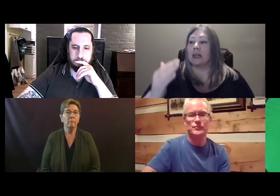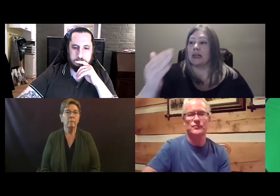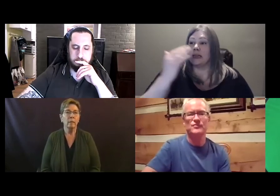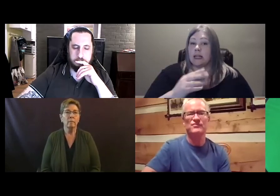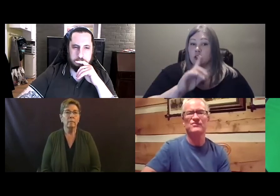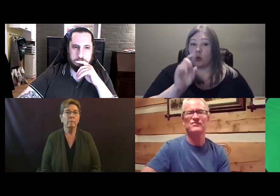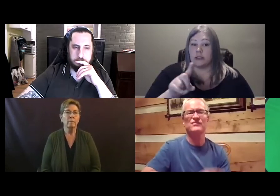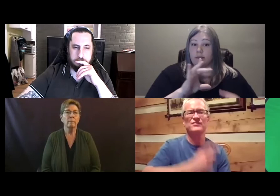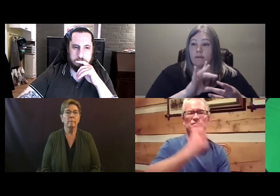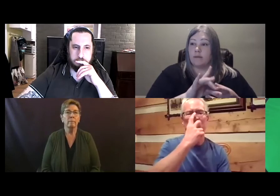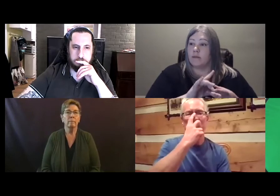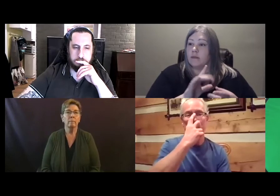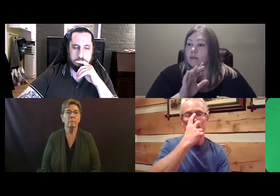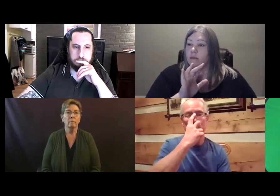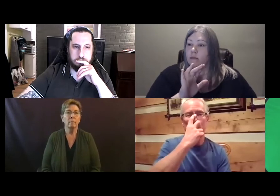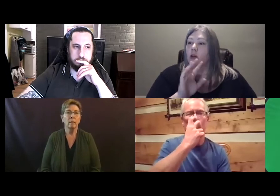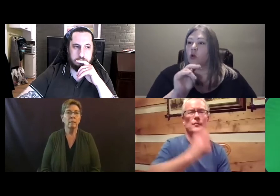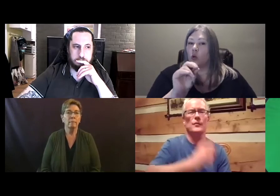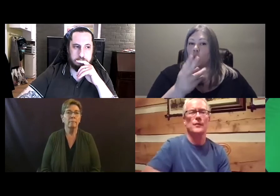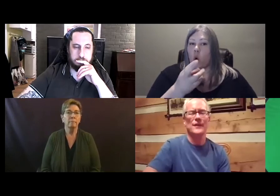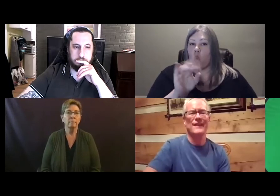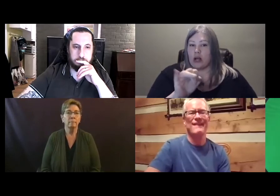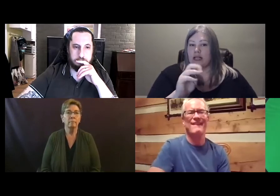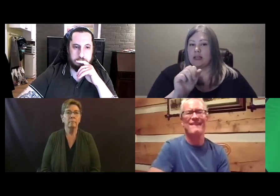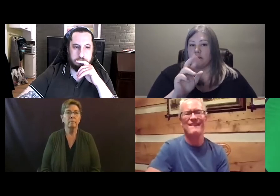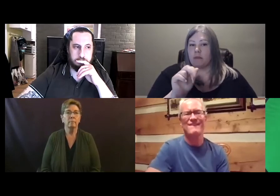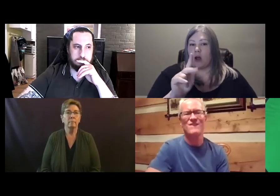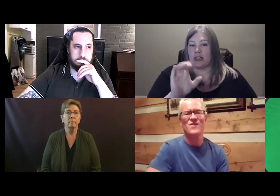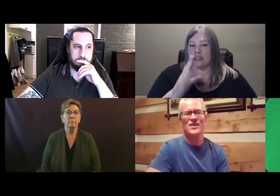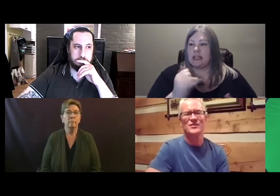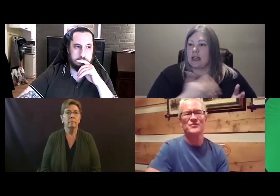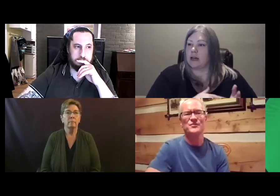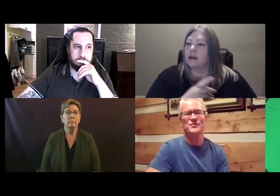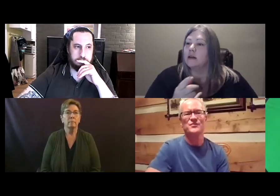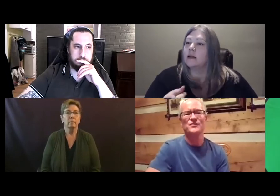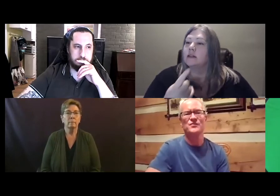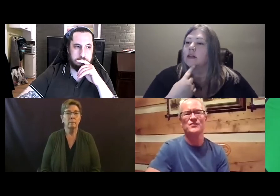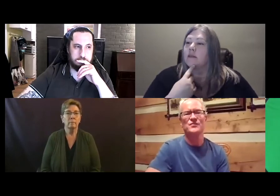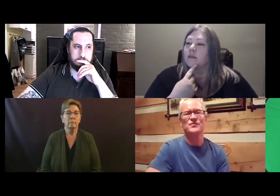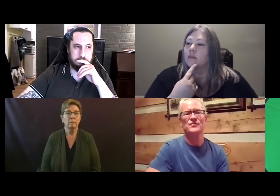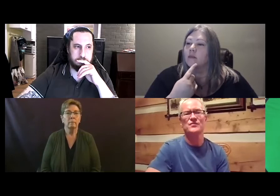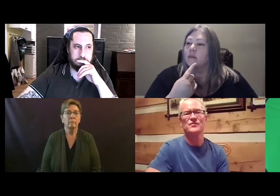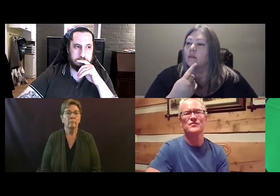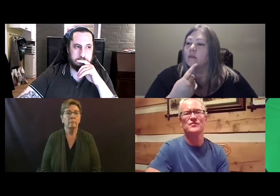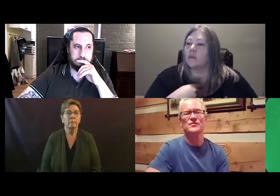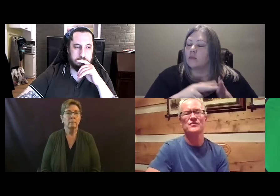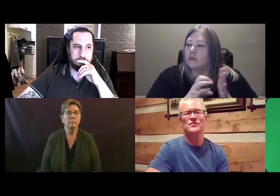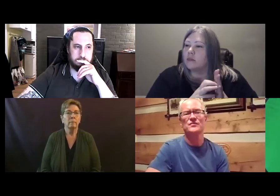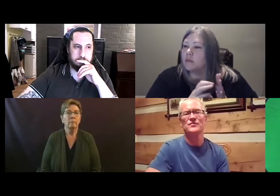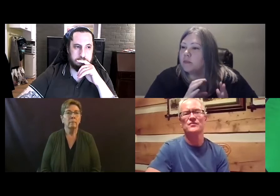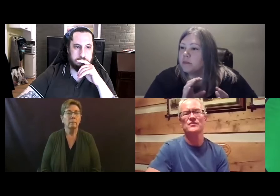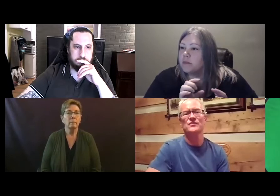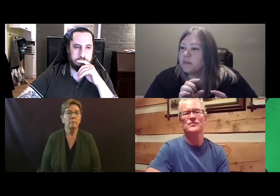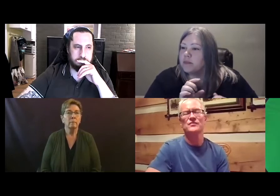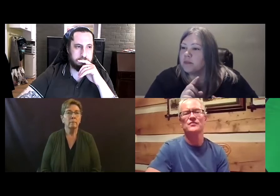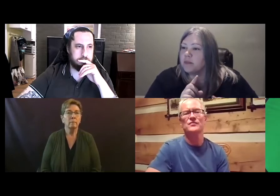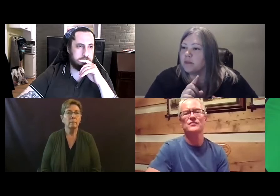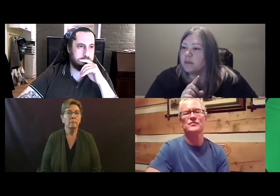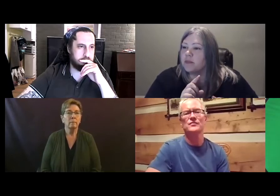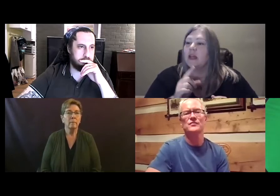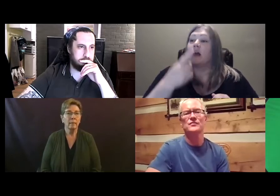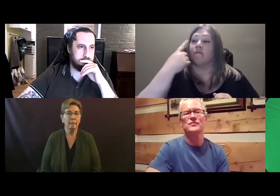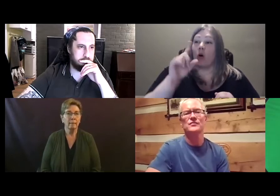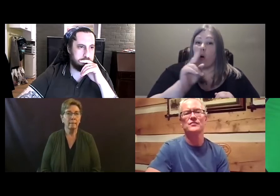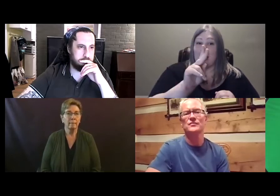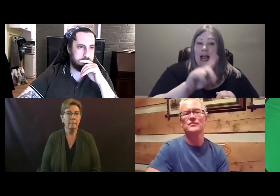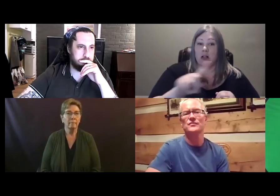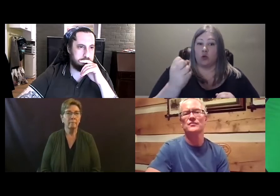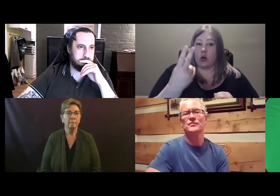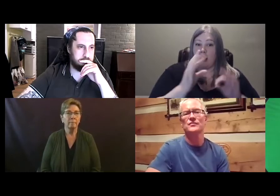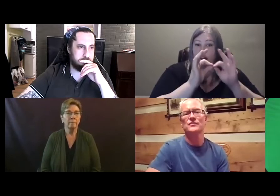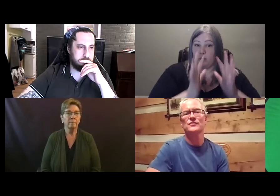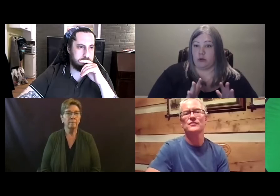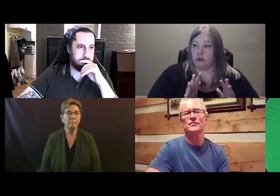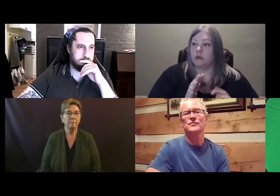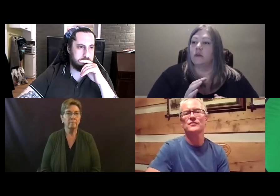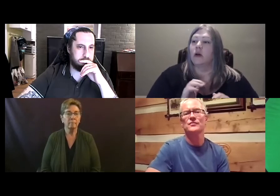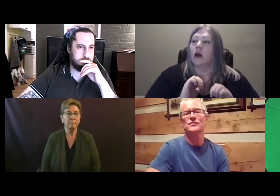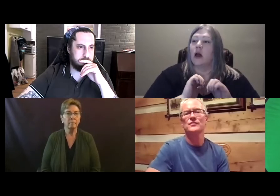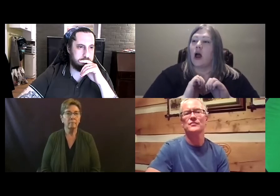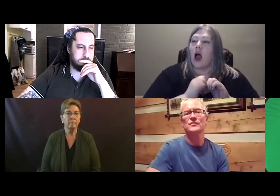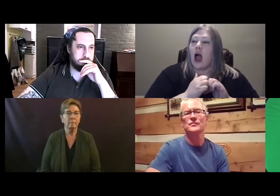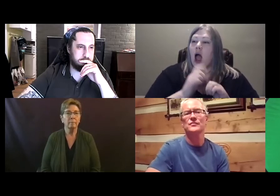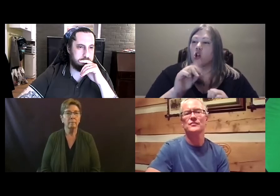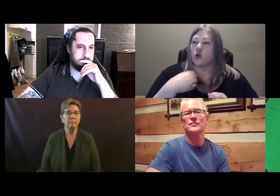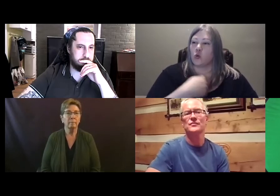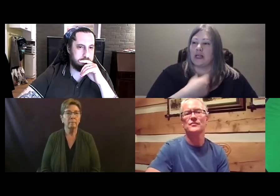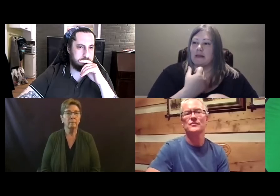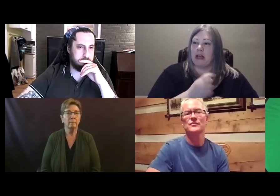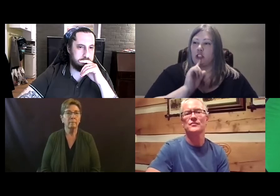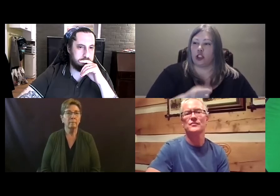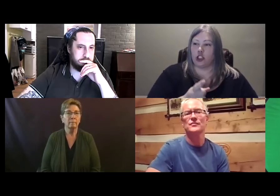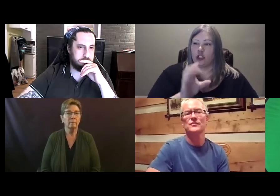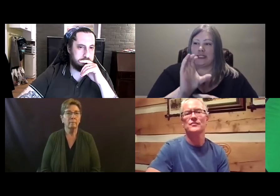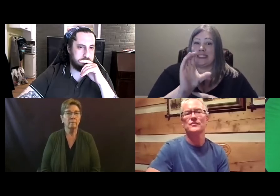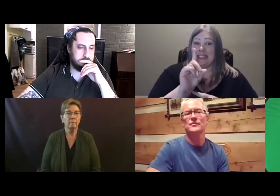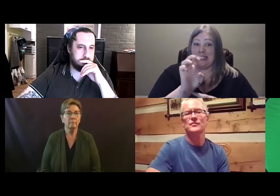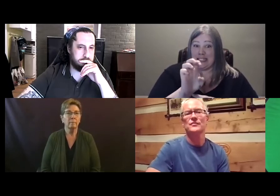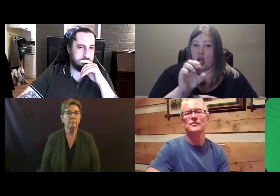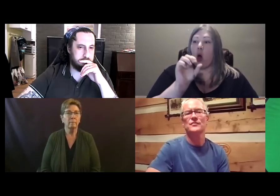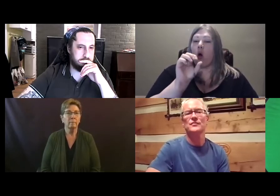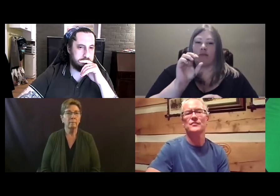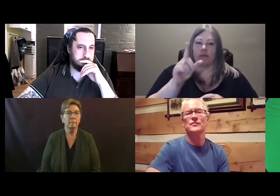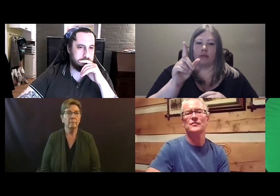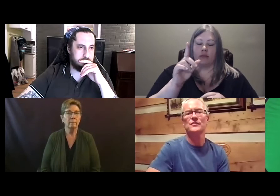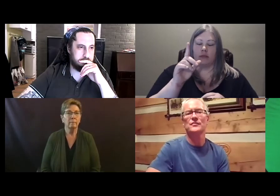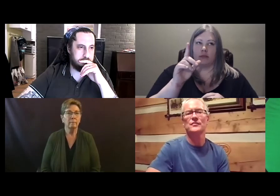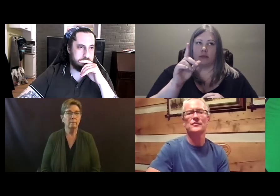Katie: And the next question is from Nouri For K- interpreters, how do we make sure that